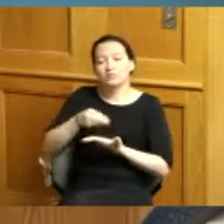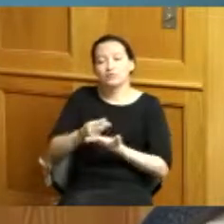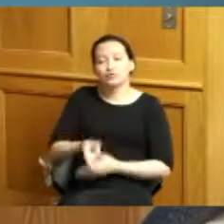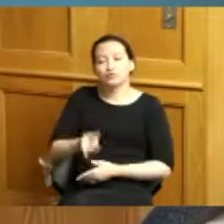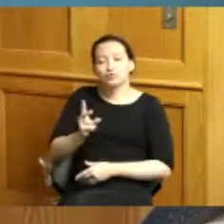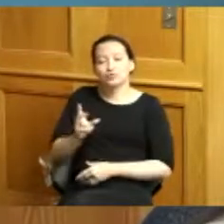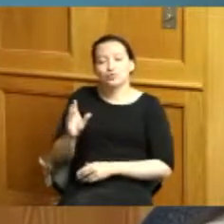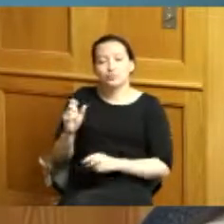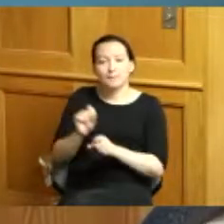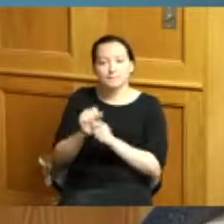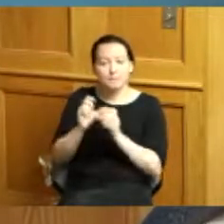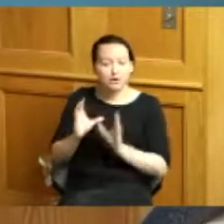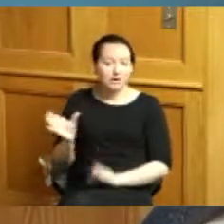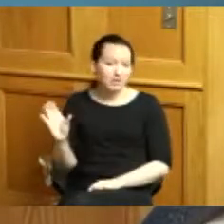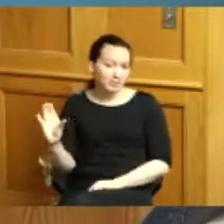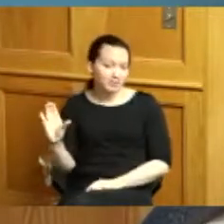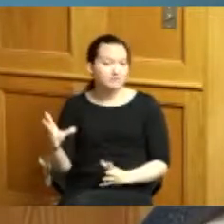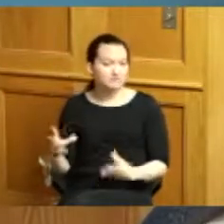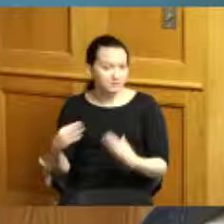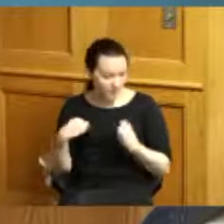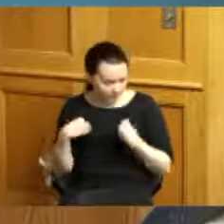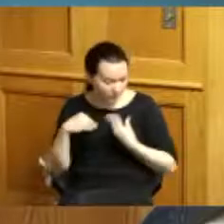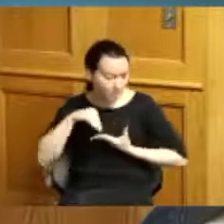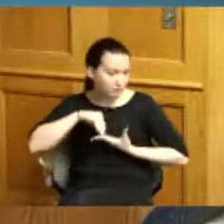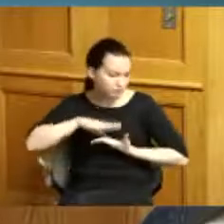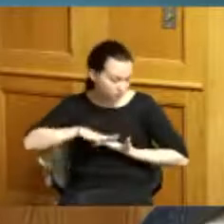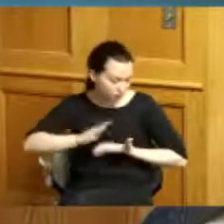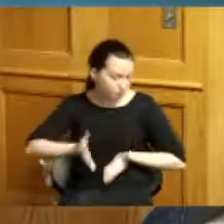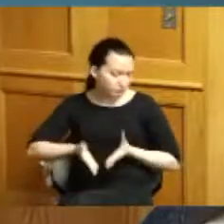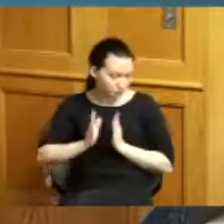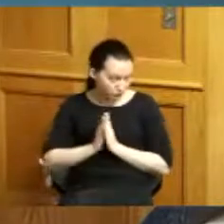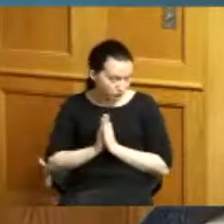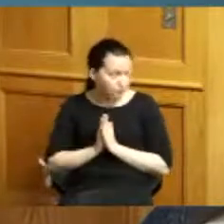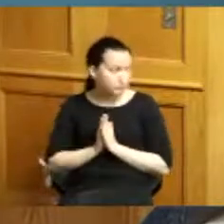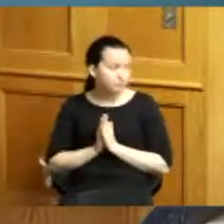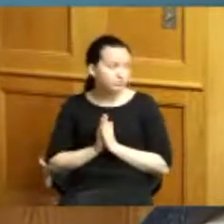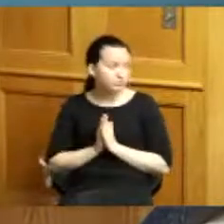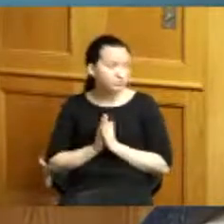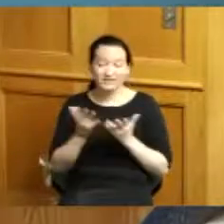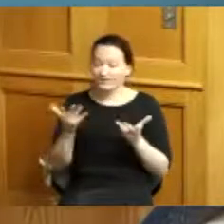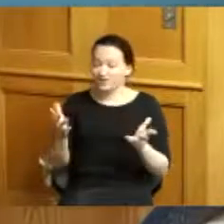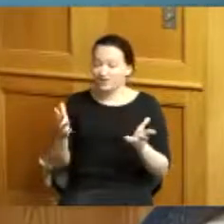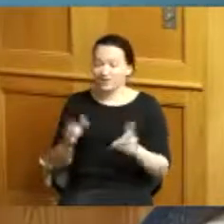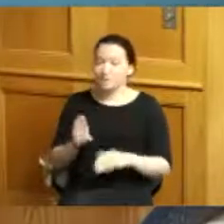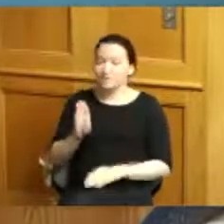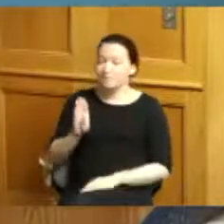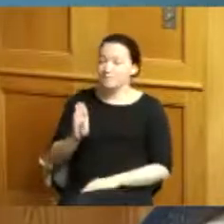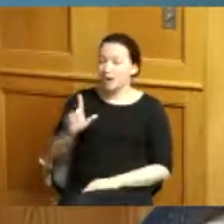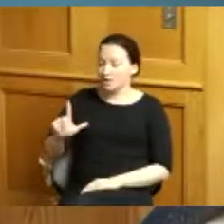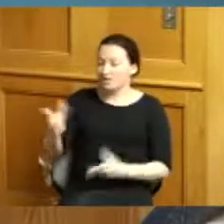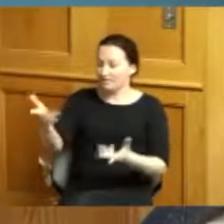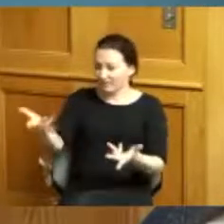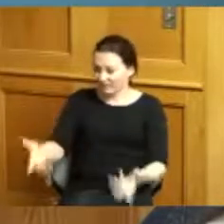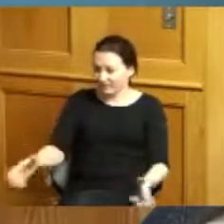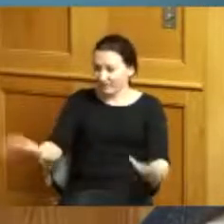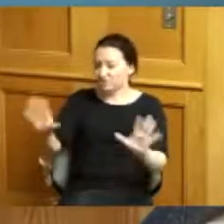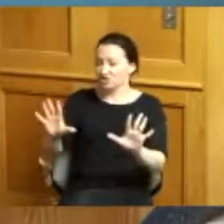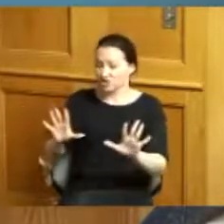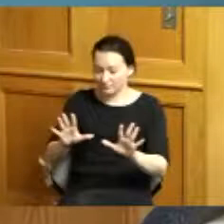to Columbus will accept that for the record and we are already did the the by leaves so